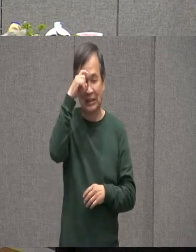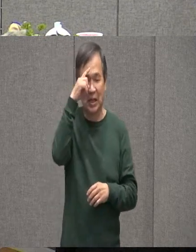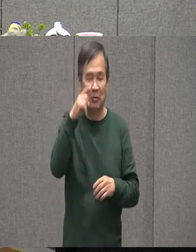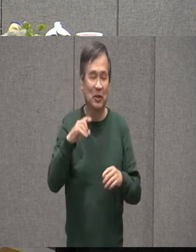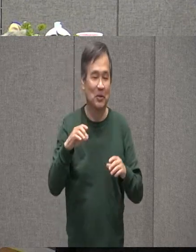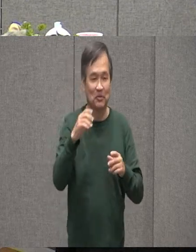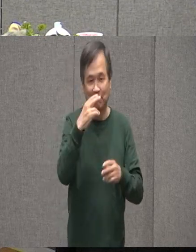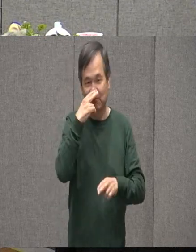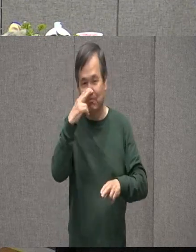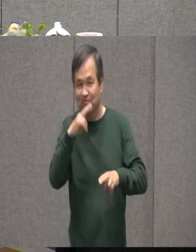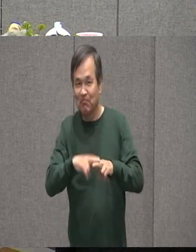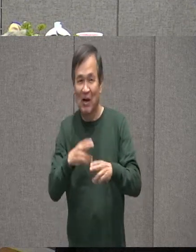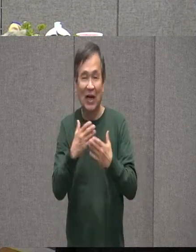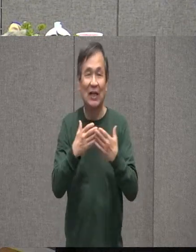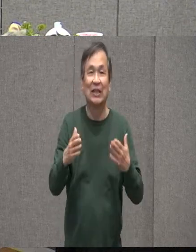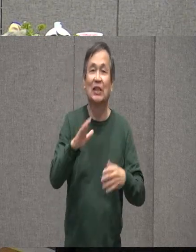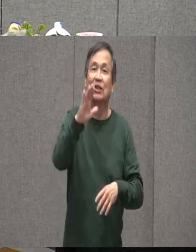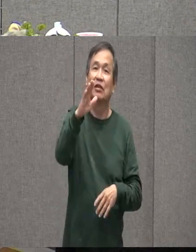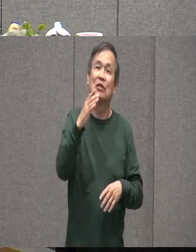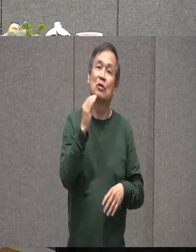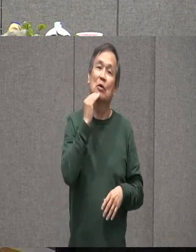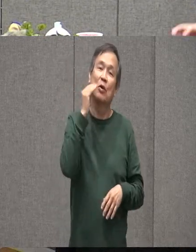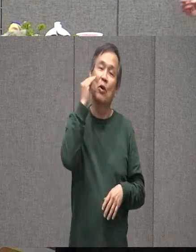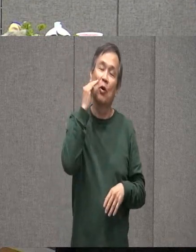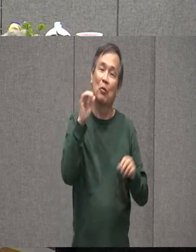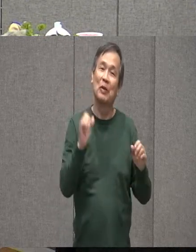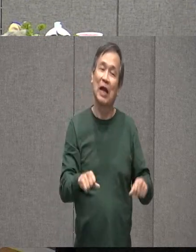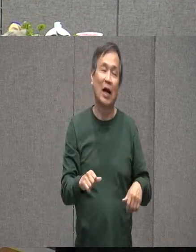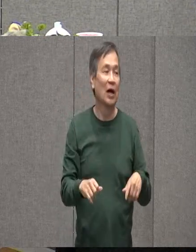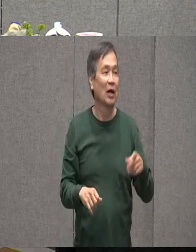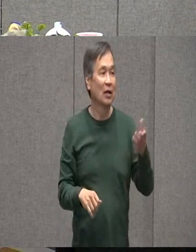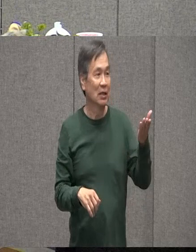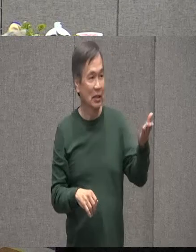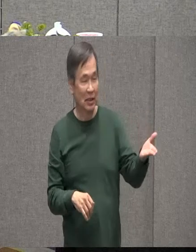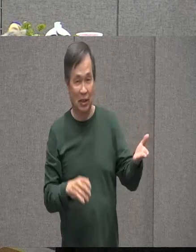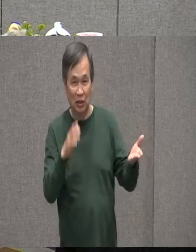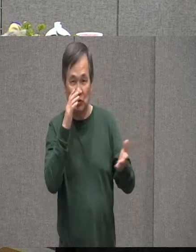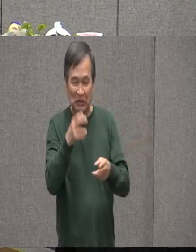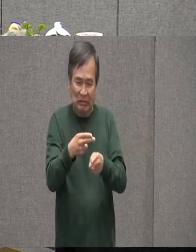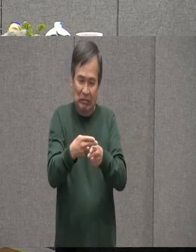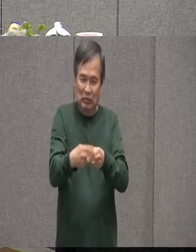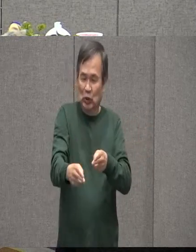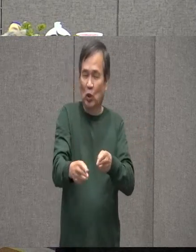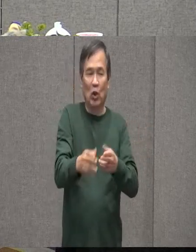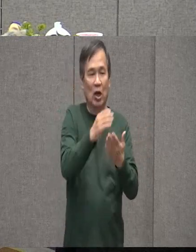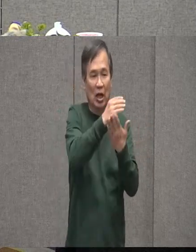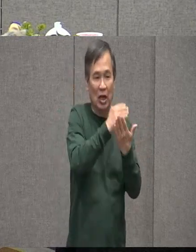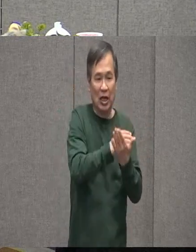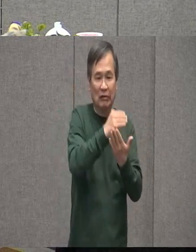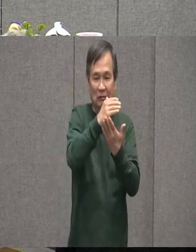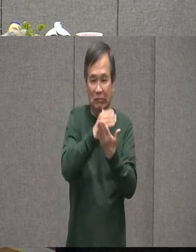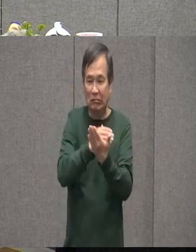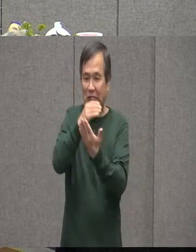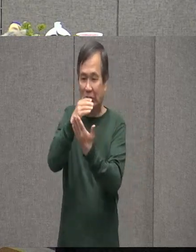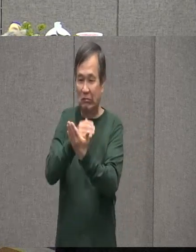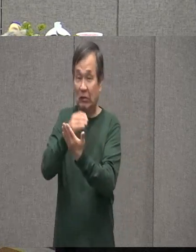that you can do with things from your home and so these will be fast little lessons. It would be great if maybe you took notes